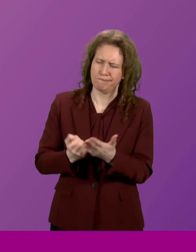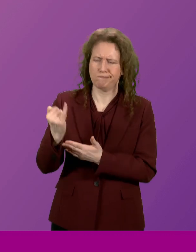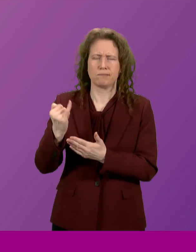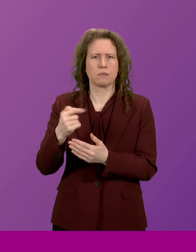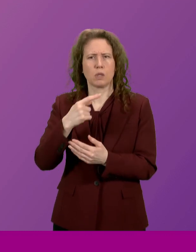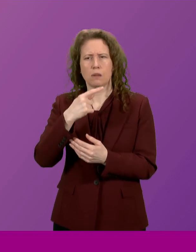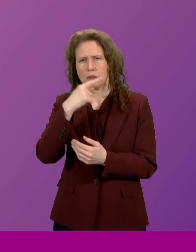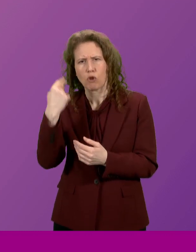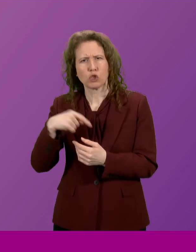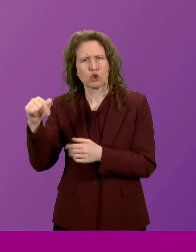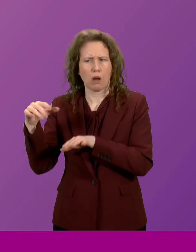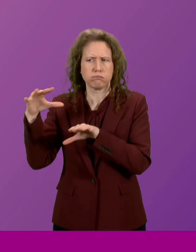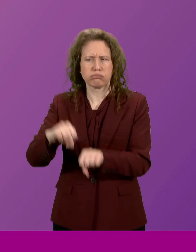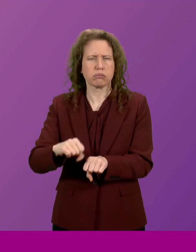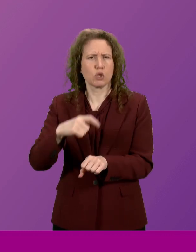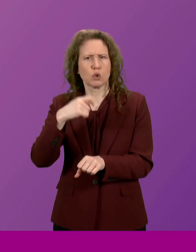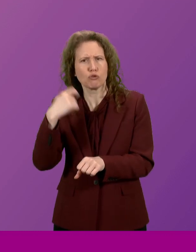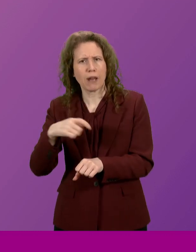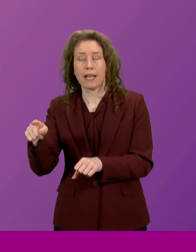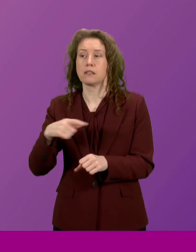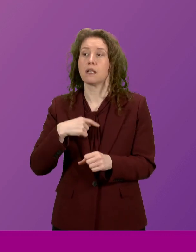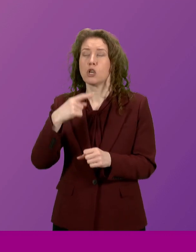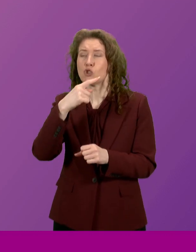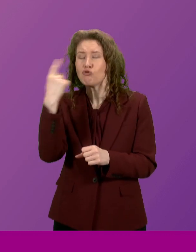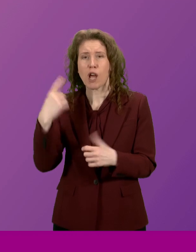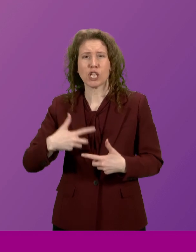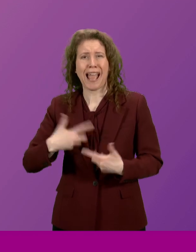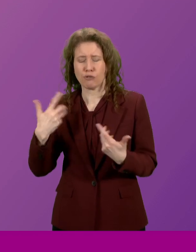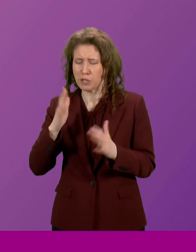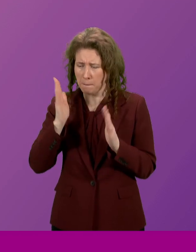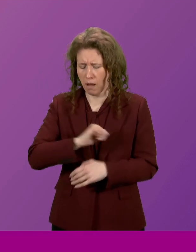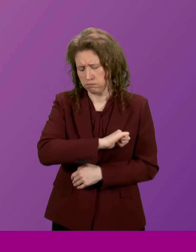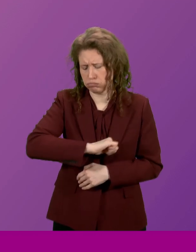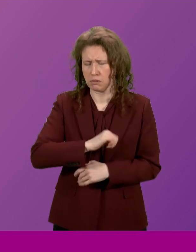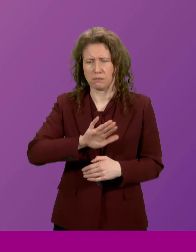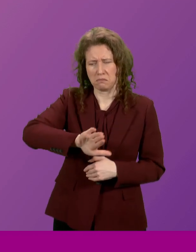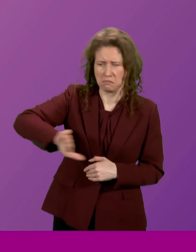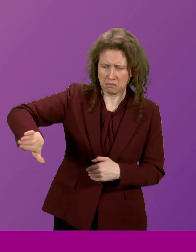of Ukraine. Russian aggression needs to be repelled, and the territorial integrity